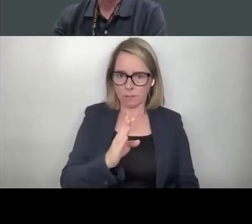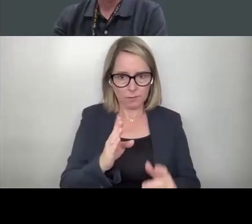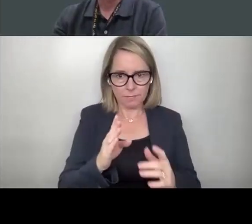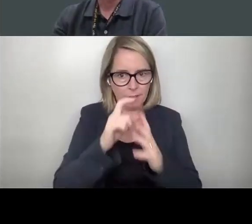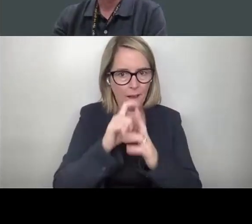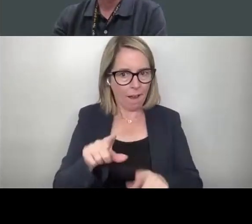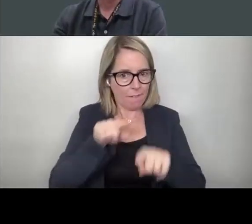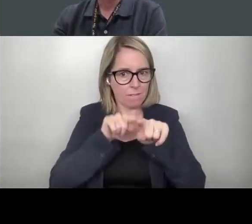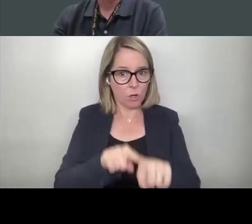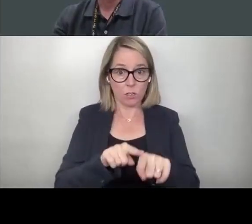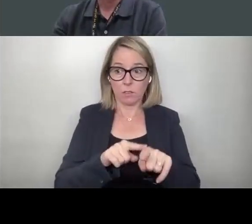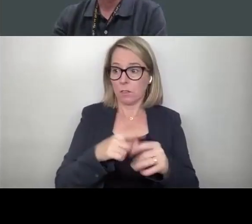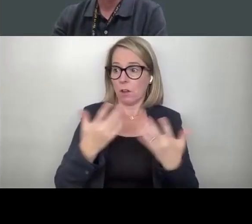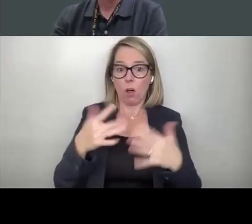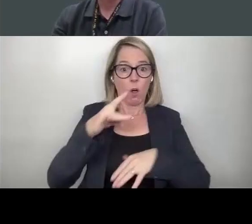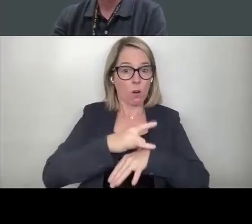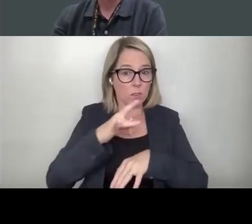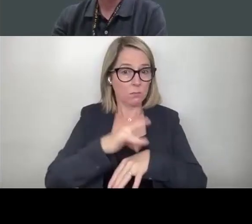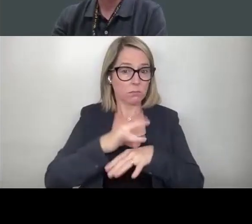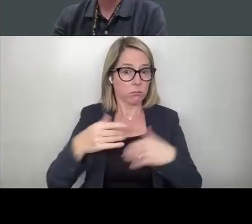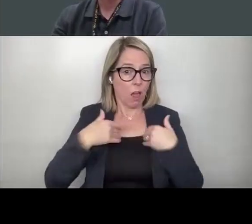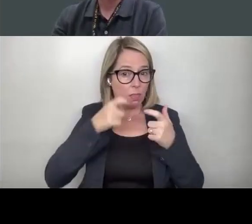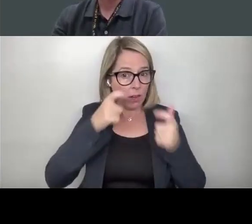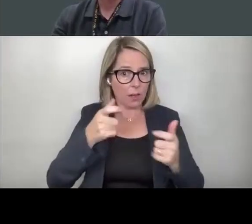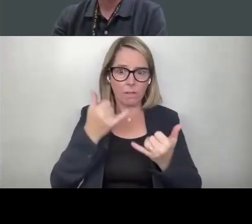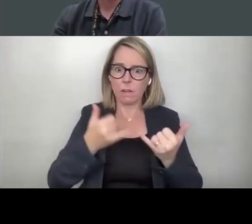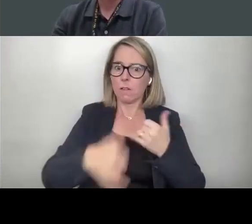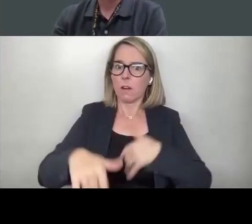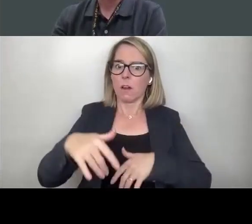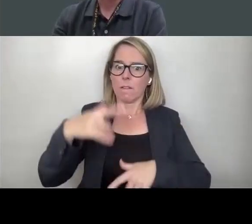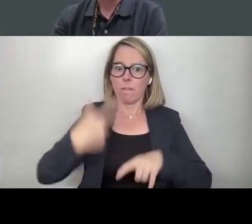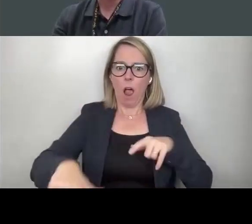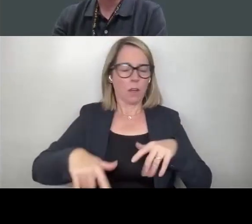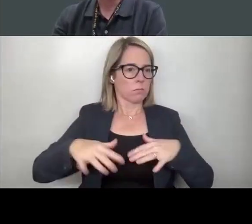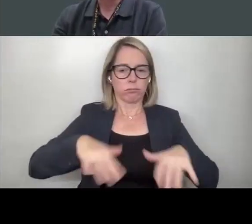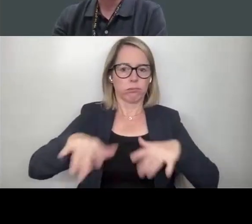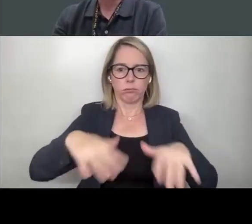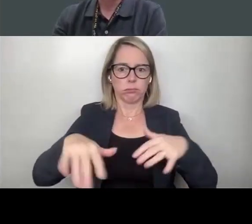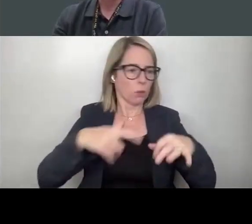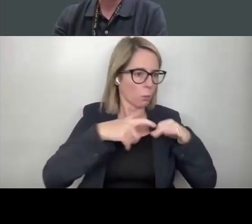a pretty fast paced process as well, the health system, and it unfortunately often squeezes